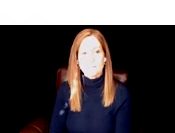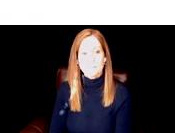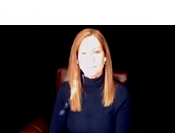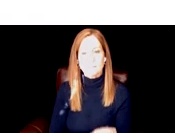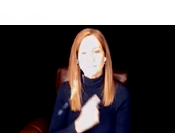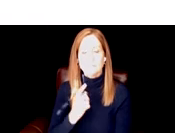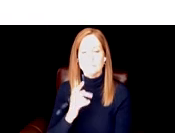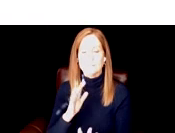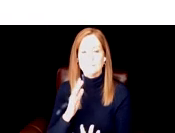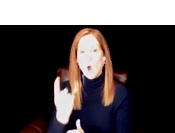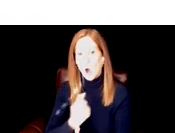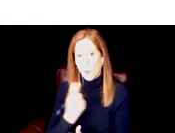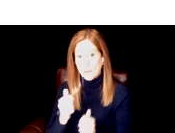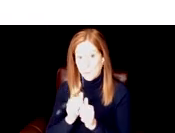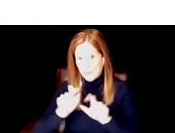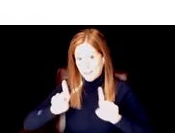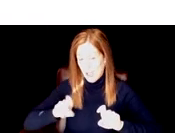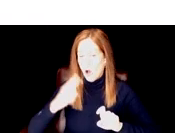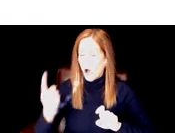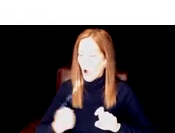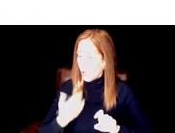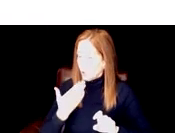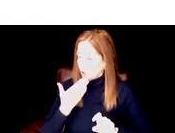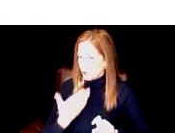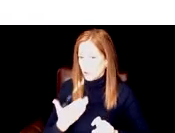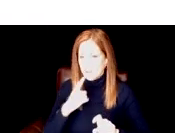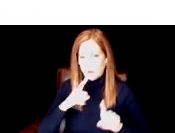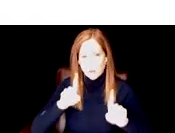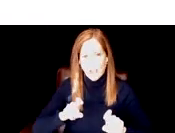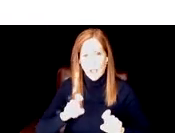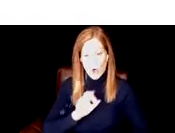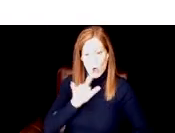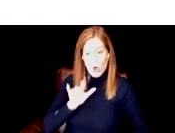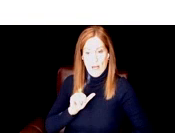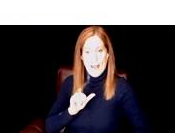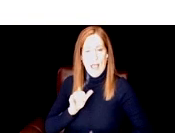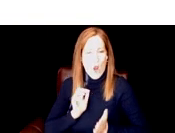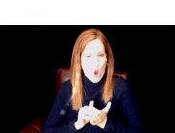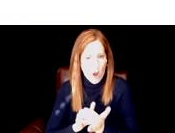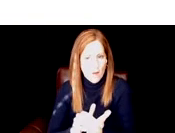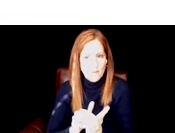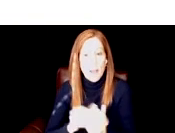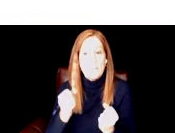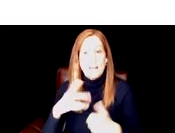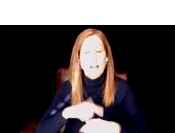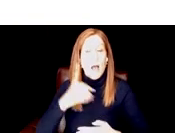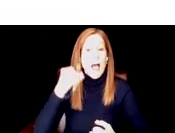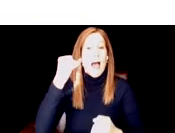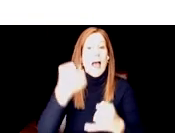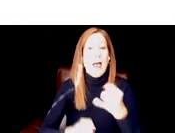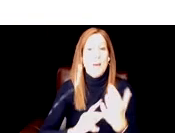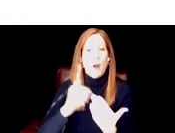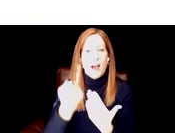With testing, it's always good to test early and often. Many times you can get to the end of a project, and you find that you're using something